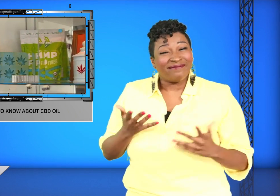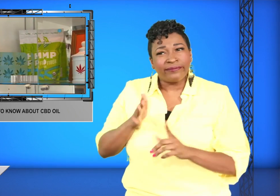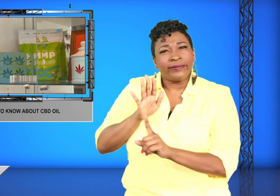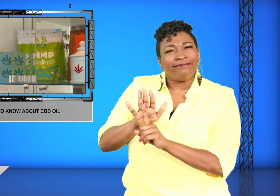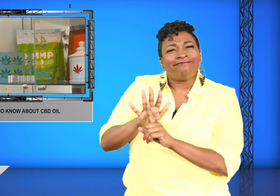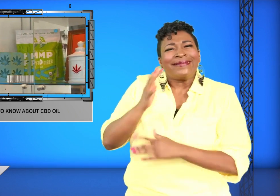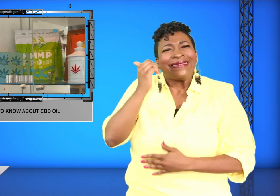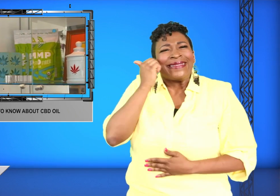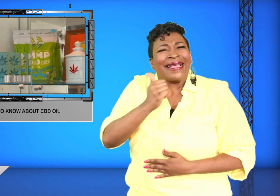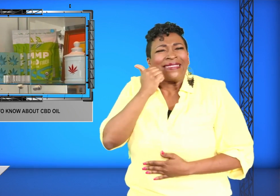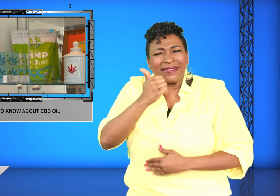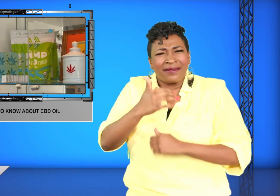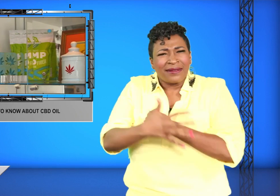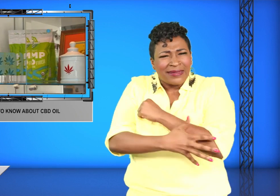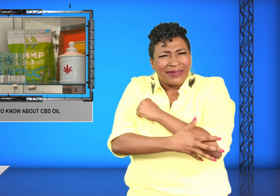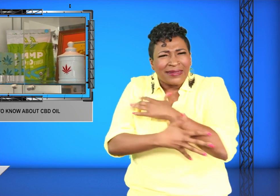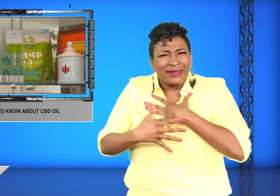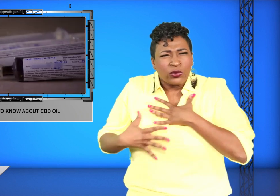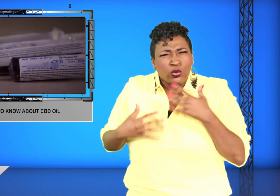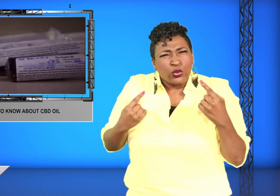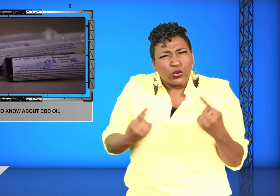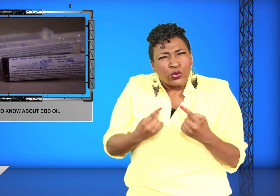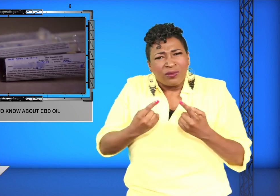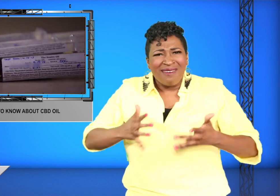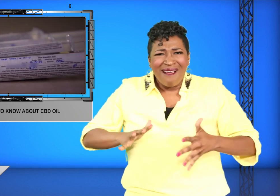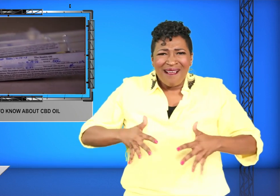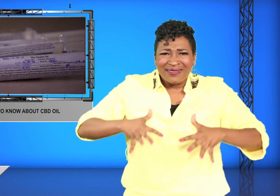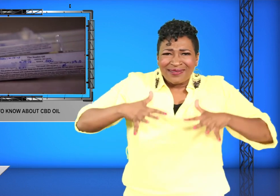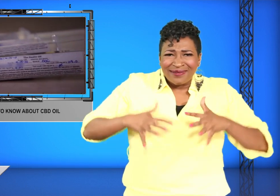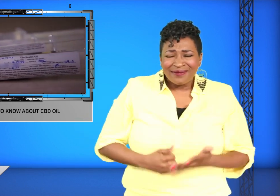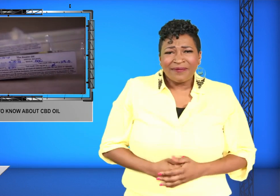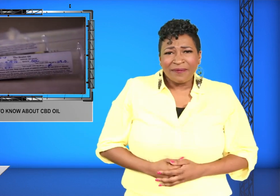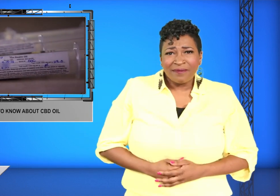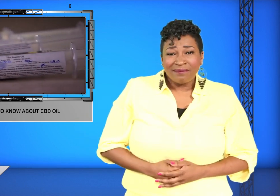Older users tend to use it for every day aches and pains, joints and anxiety.